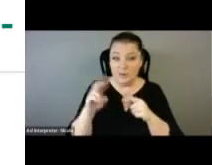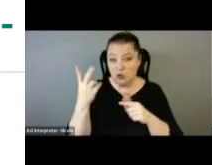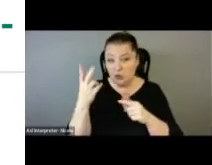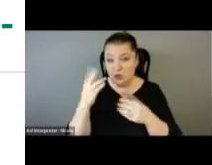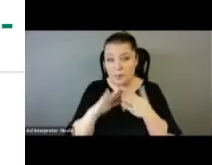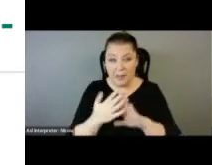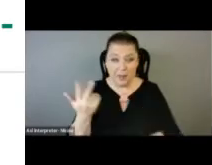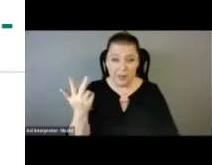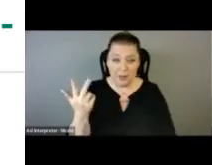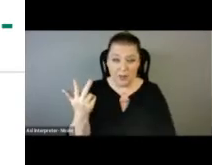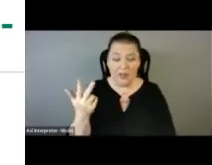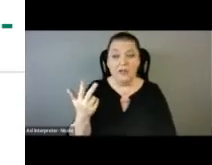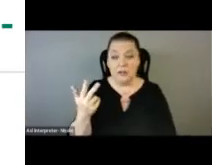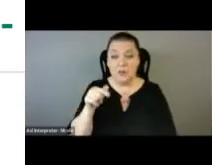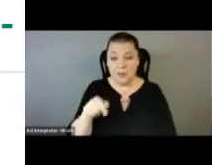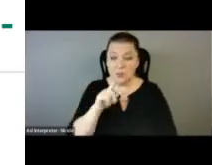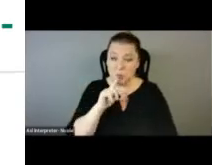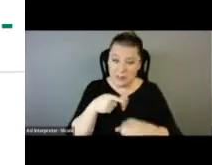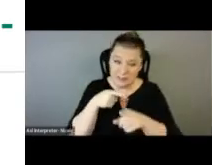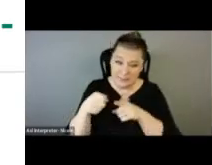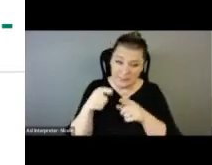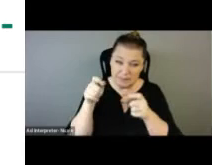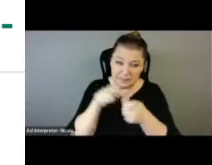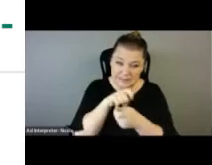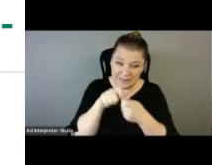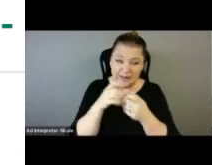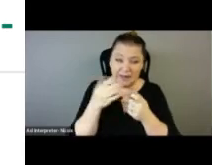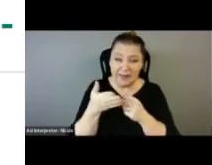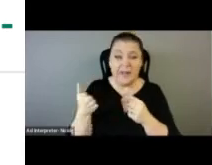see a little bit more about what's going on with this specific item we we can look at